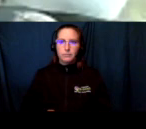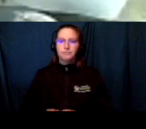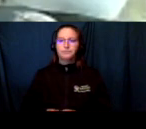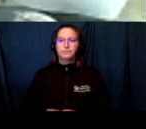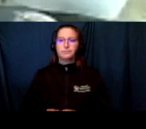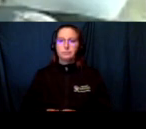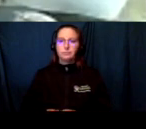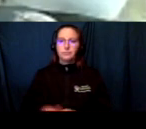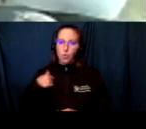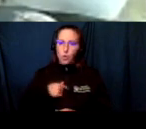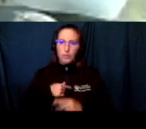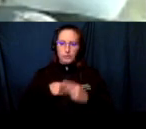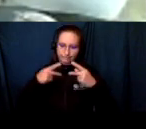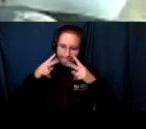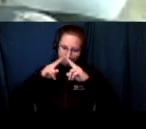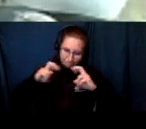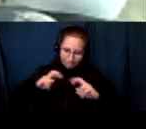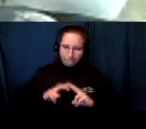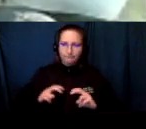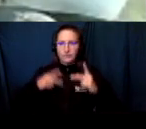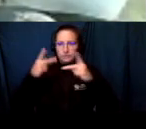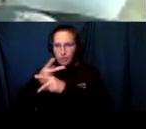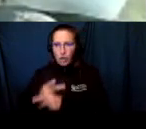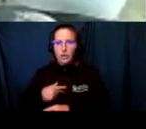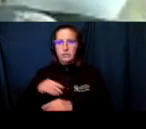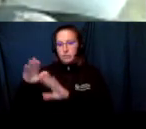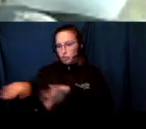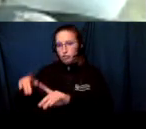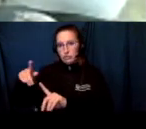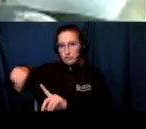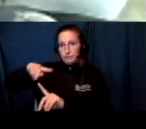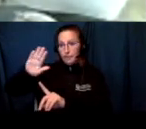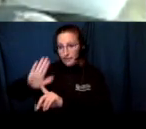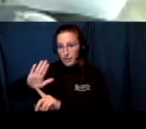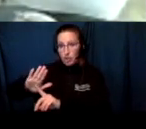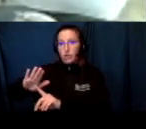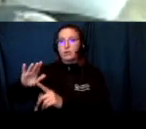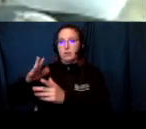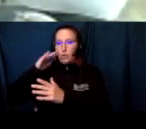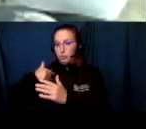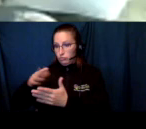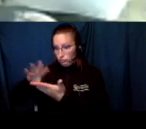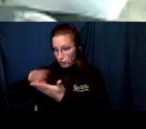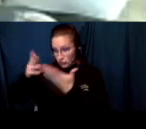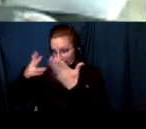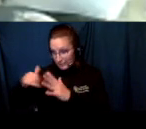practices are at Children's and then being able to spread that to other institutions. We also have